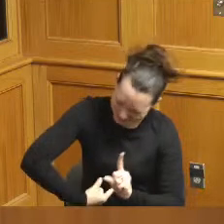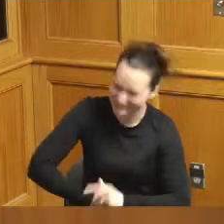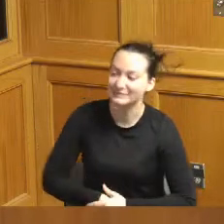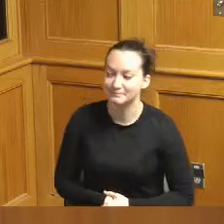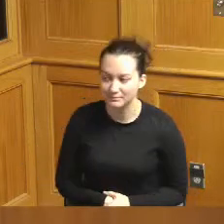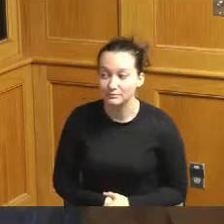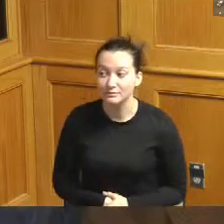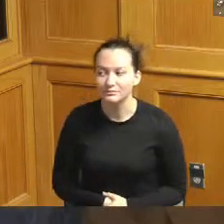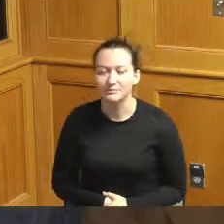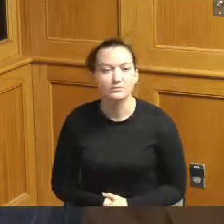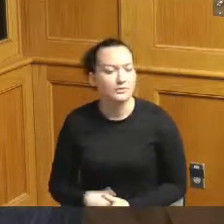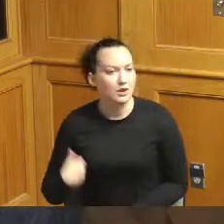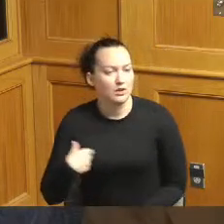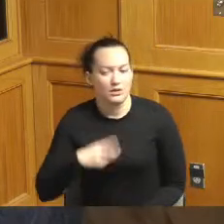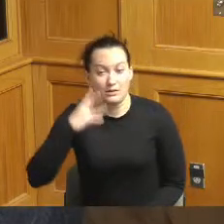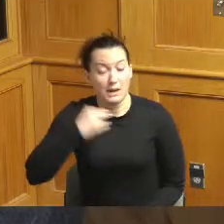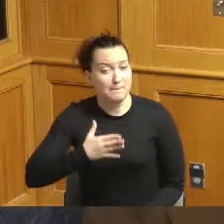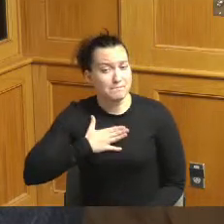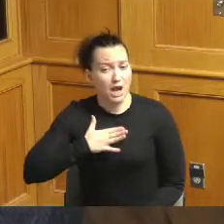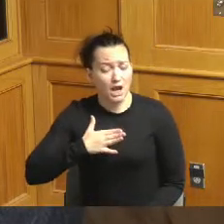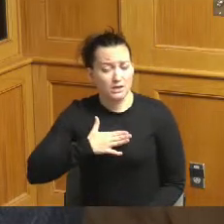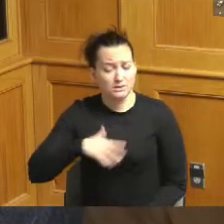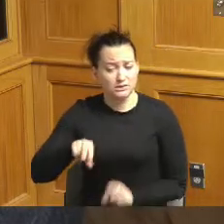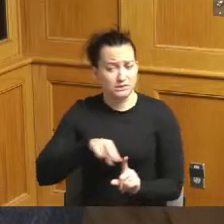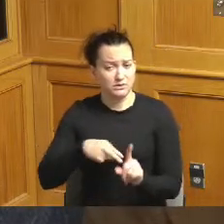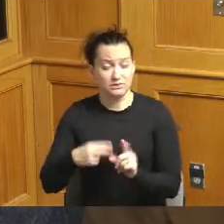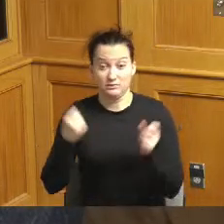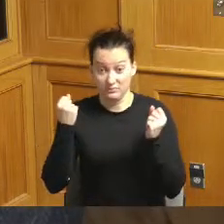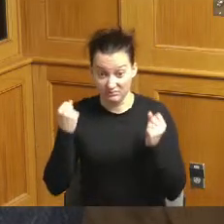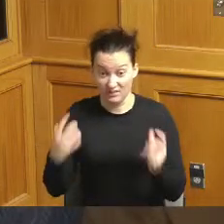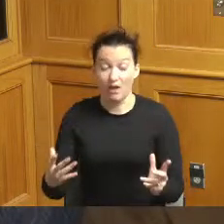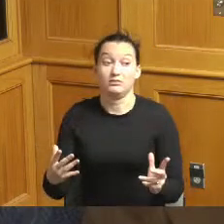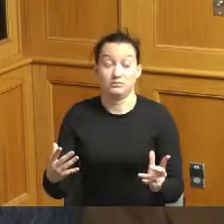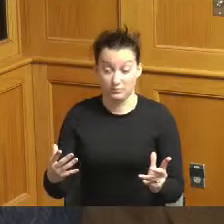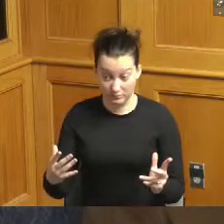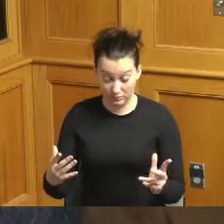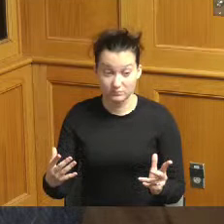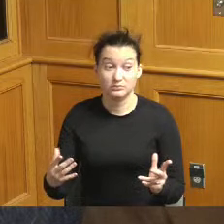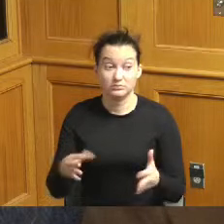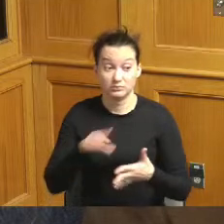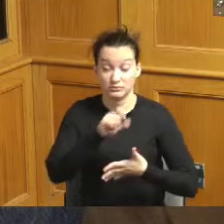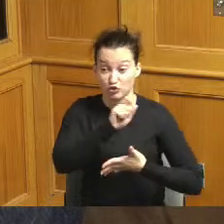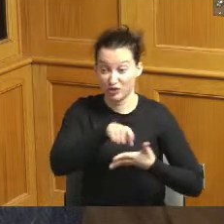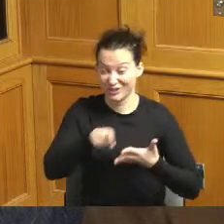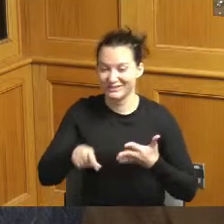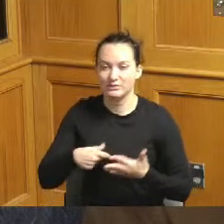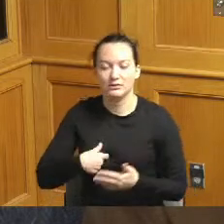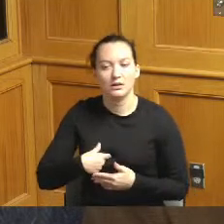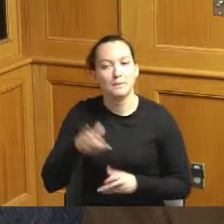right because we have done from my vantage point a lot to make sure that especially those front line